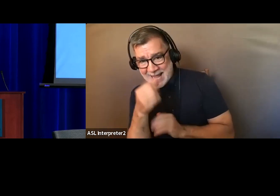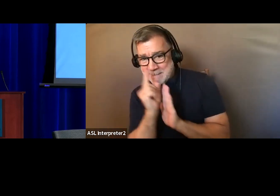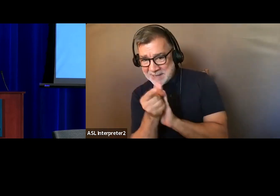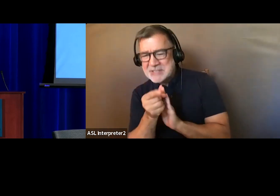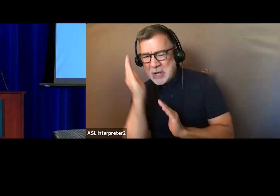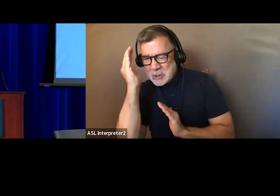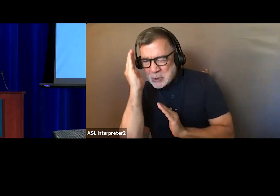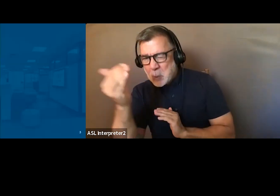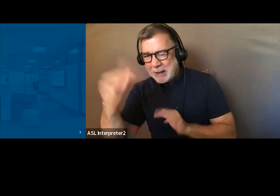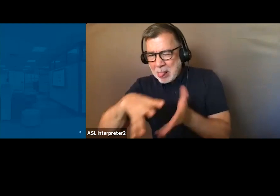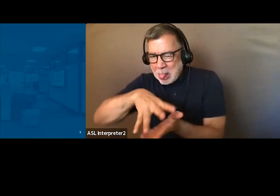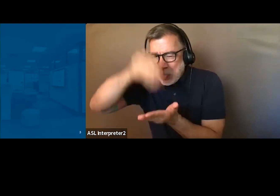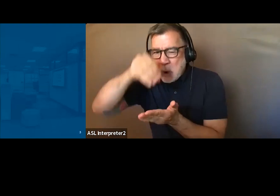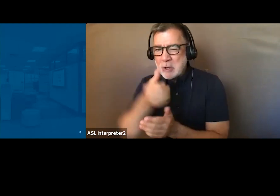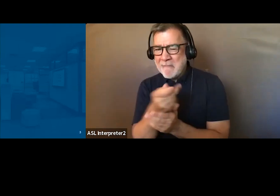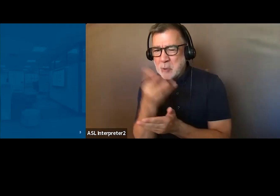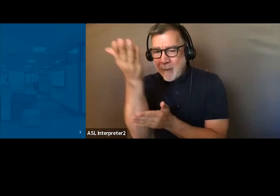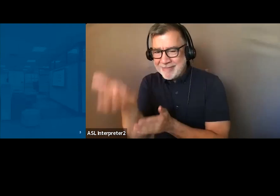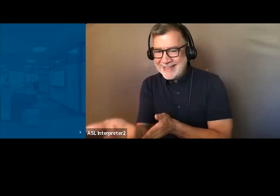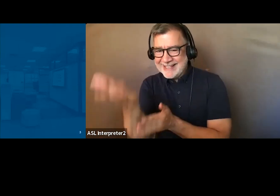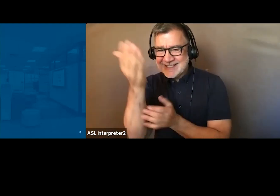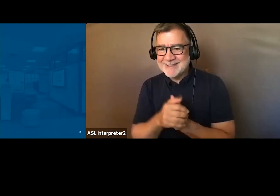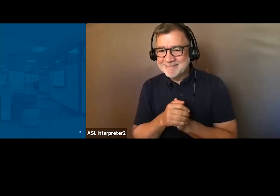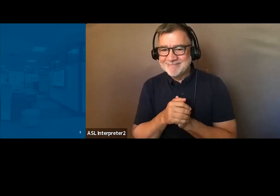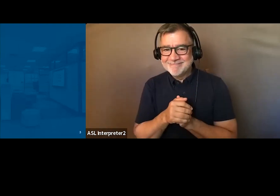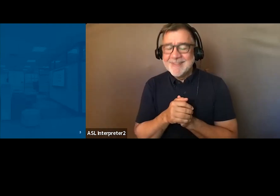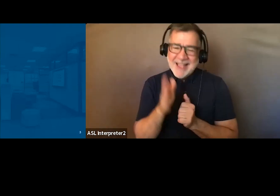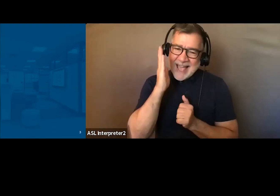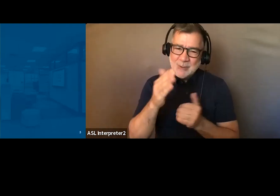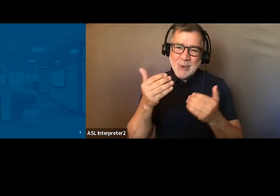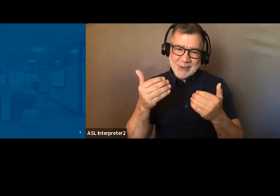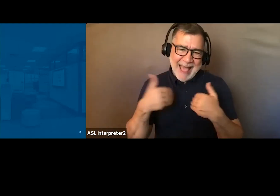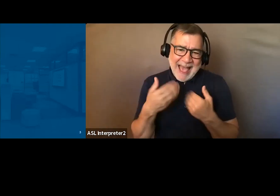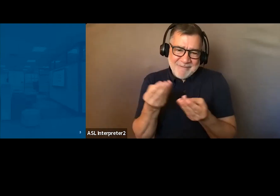and you'll have the materials if I happen to gloss over any of the information too quickly.